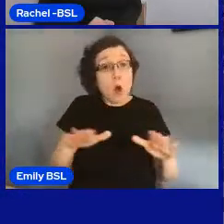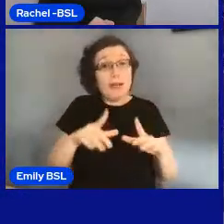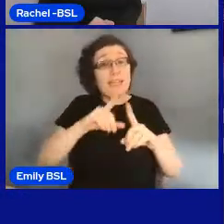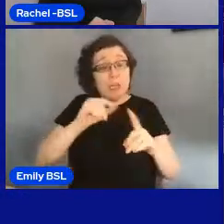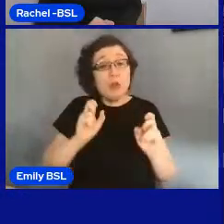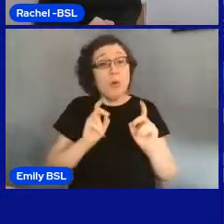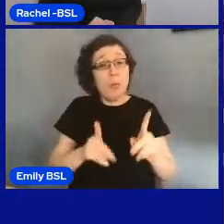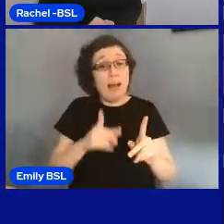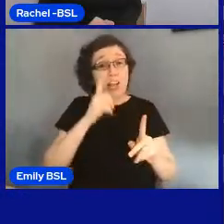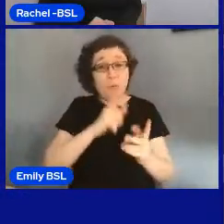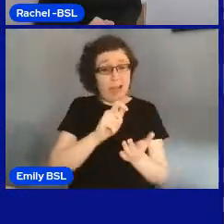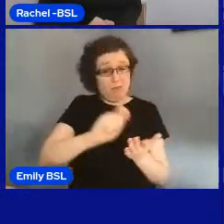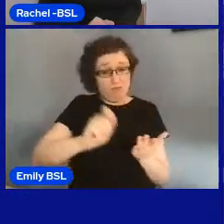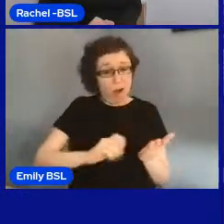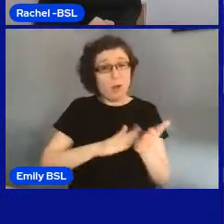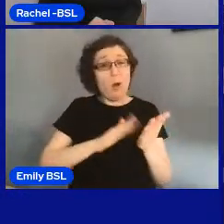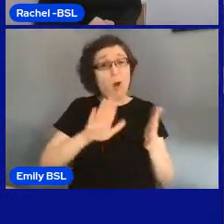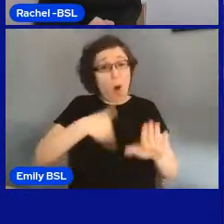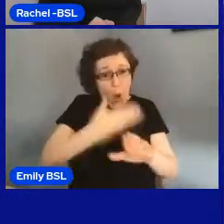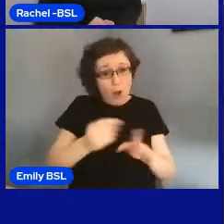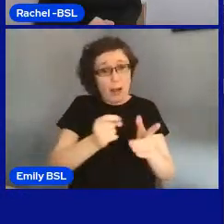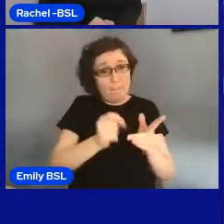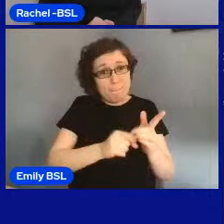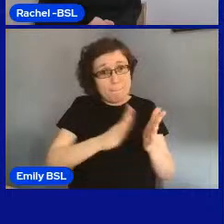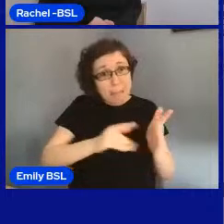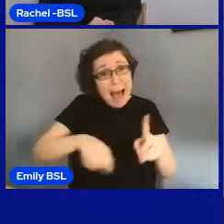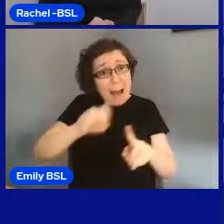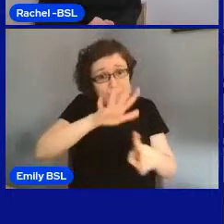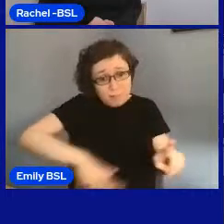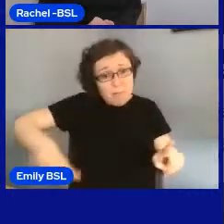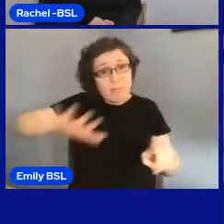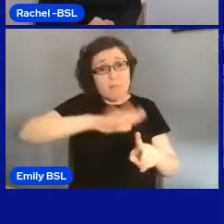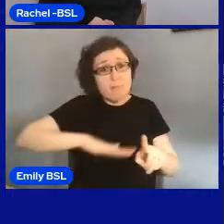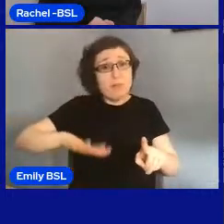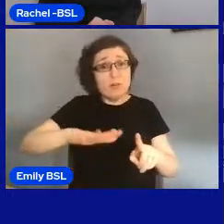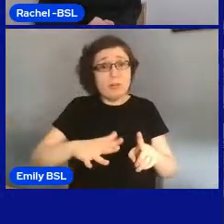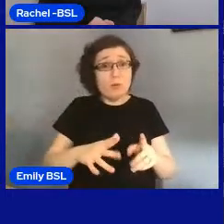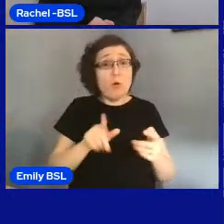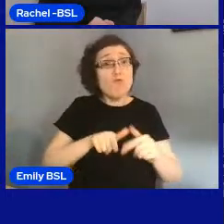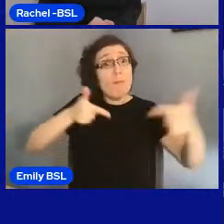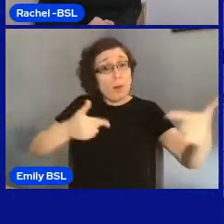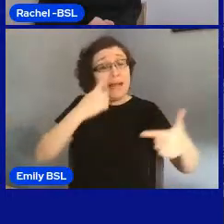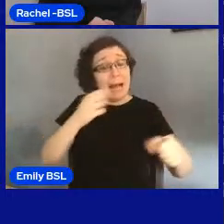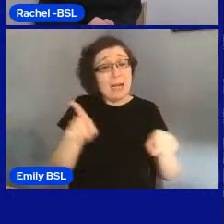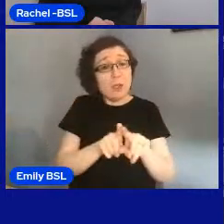write on maps, we can also do it remotely. The second part is engaging with the map.